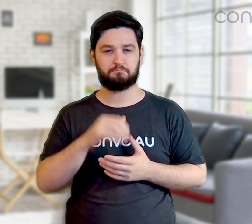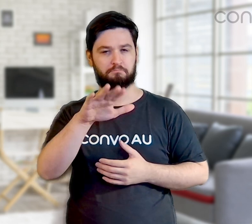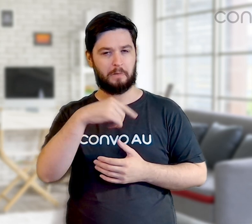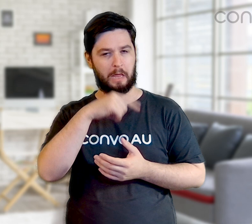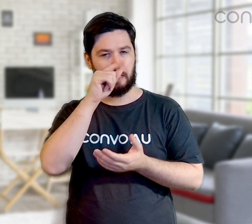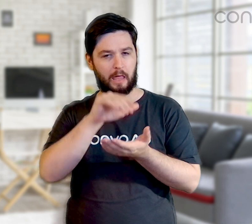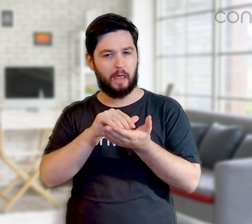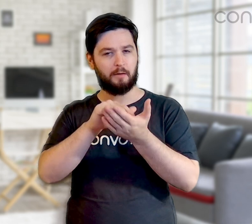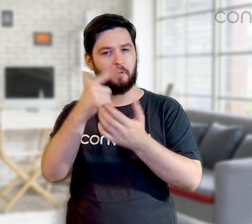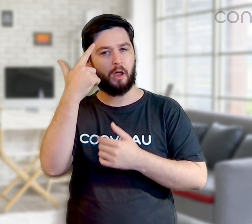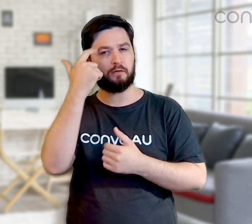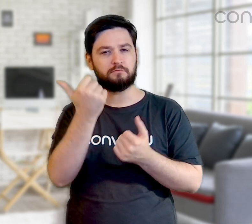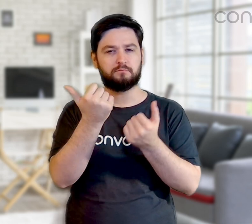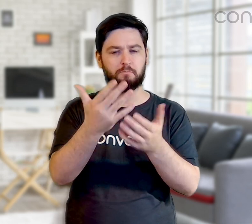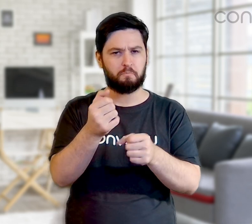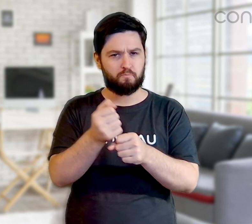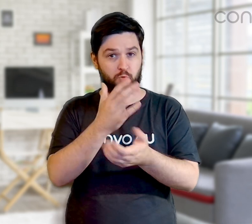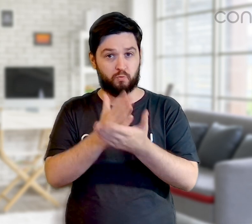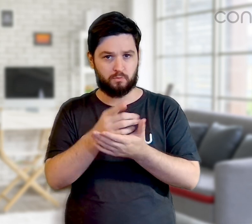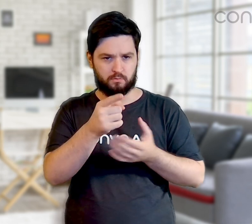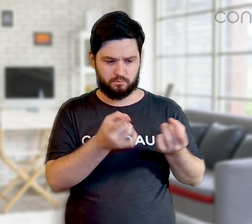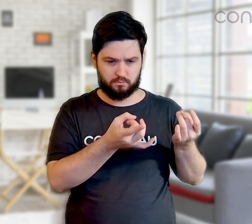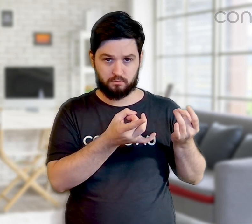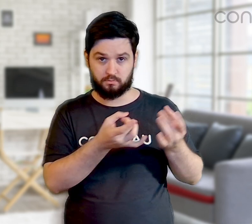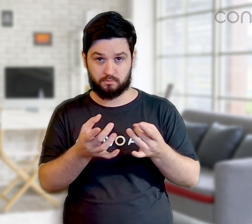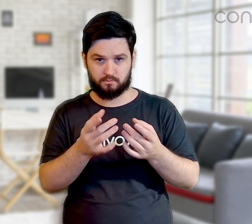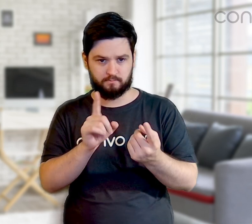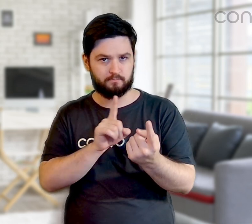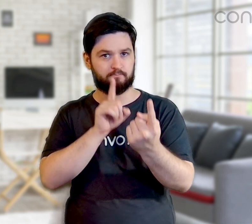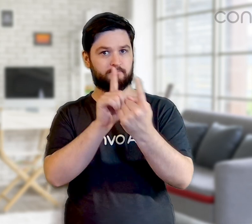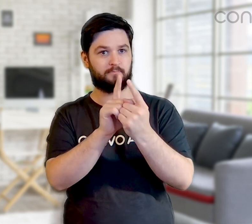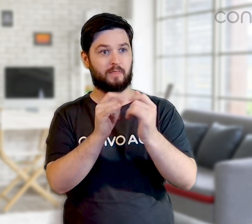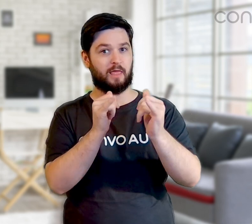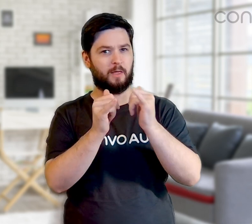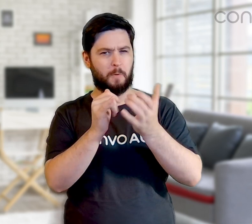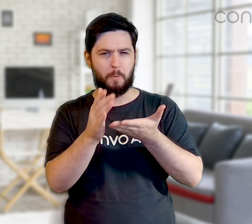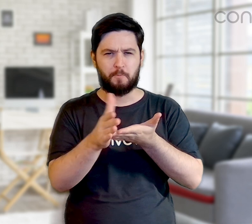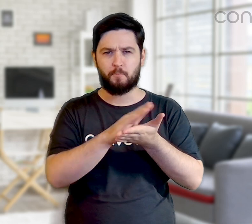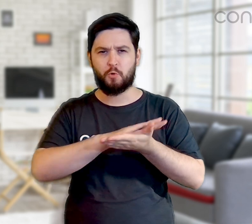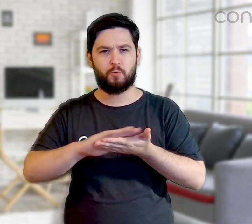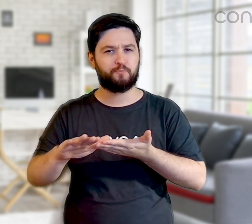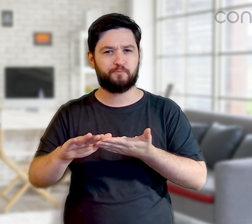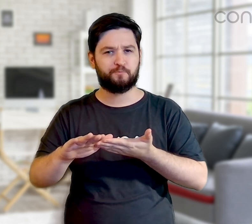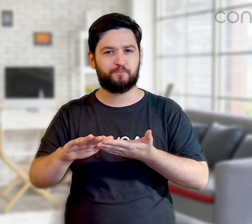To make sure your job interview is well prepared and goes smoothly, we have a few tips for you: